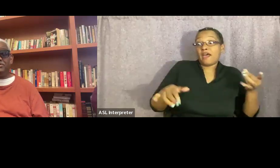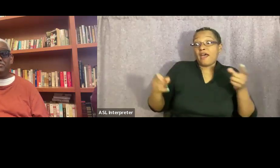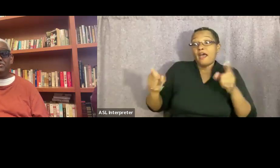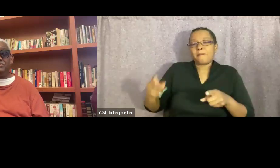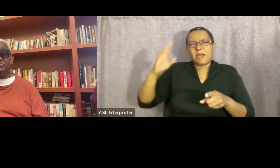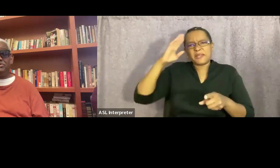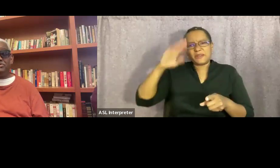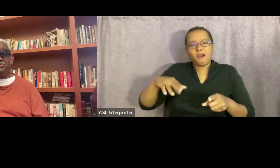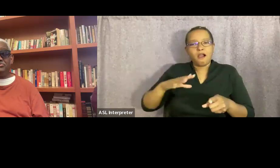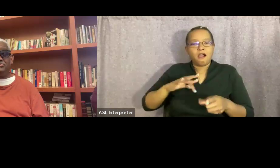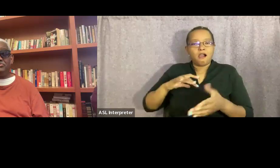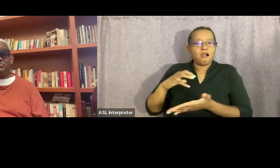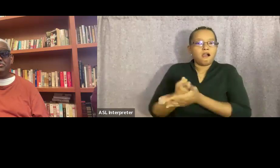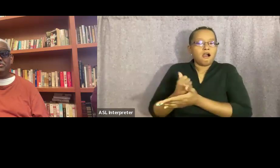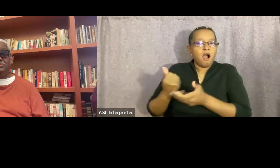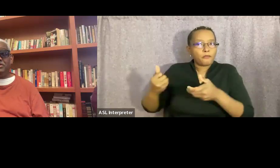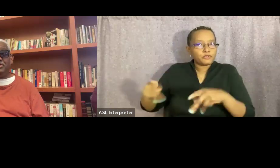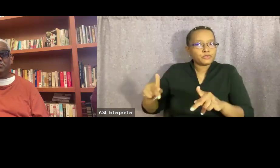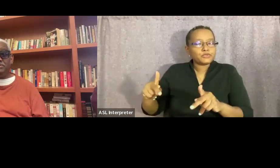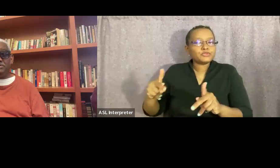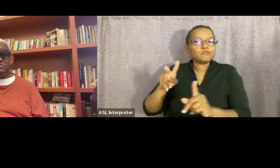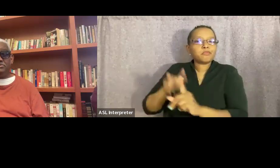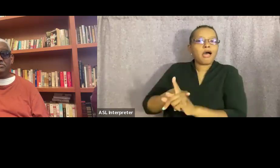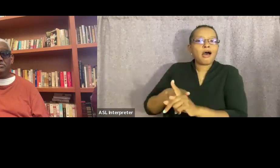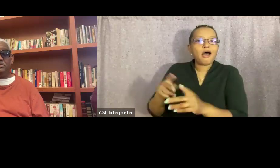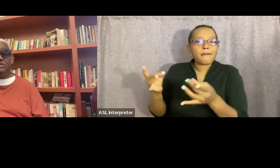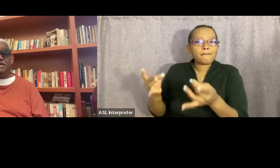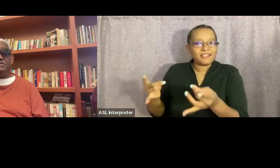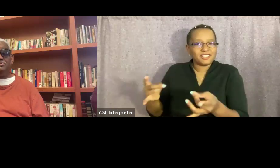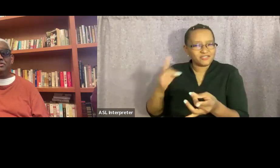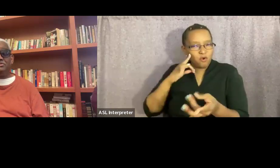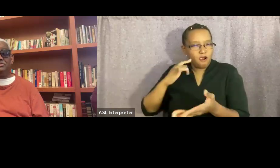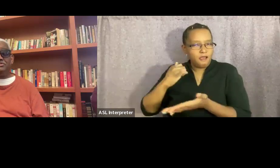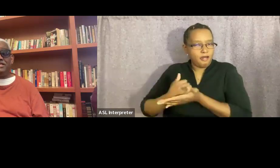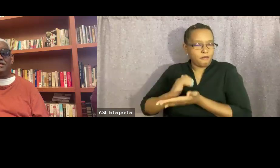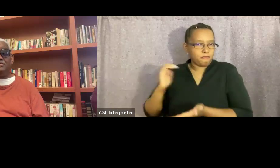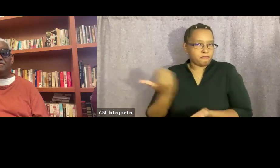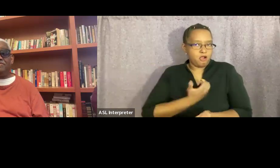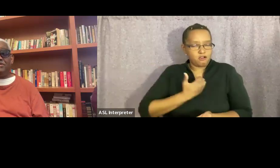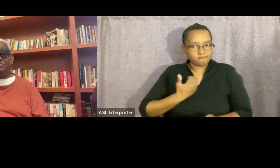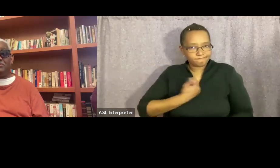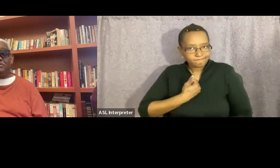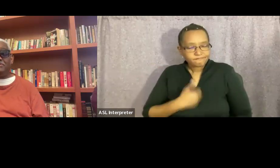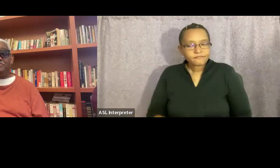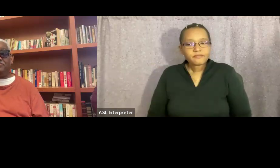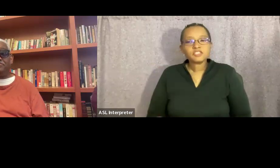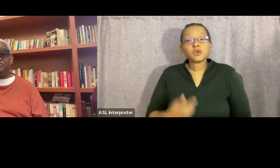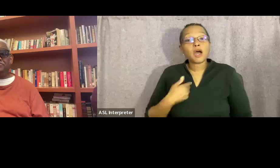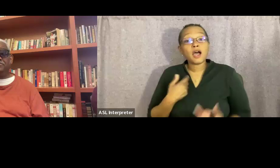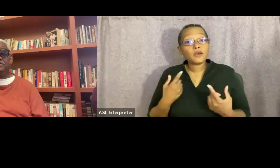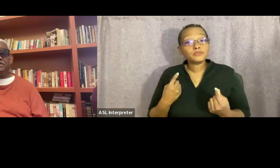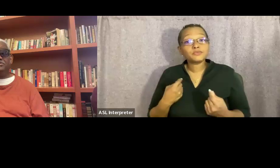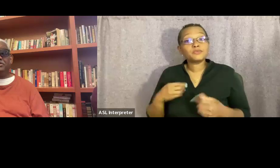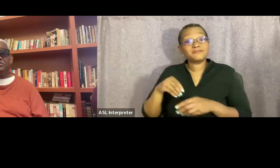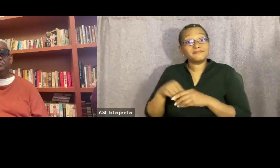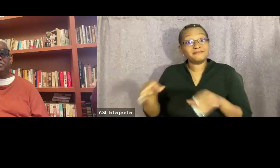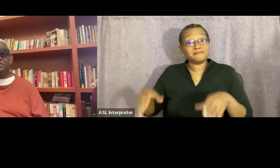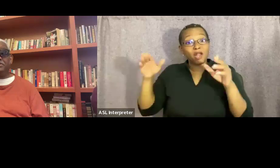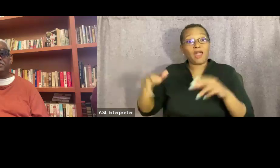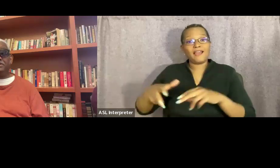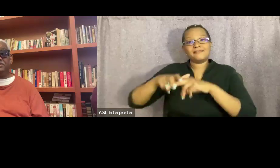that we could use this tool to help. So I started to sit down in the building, started to breathe,